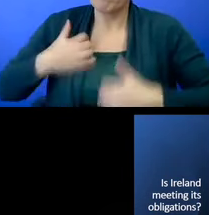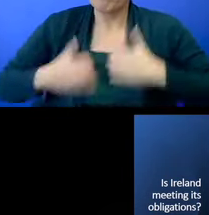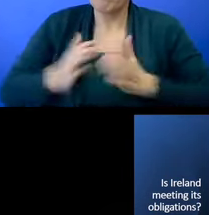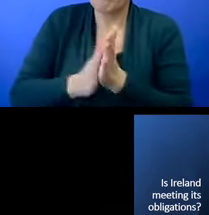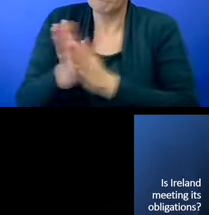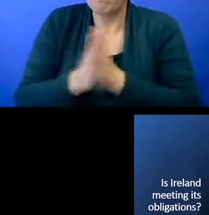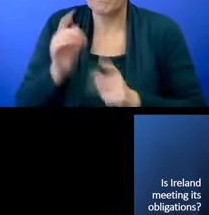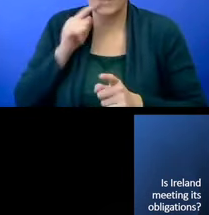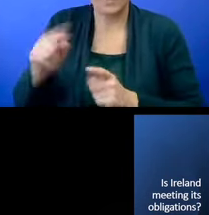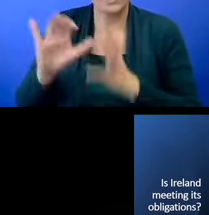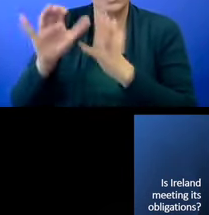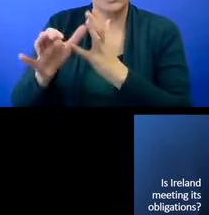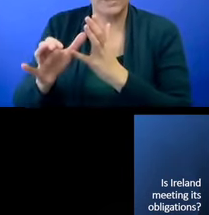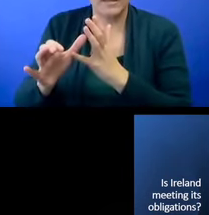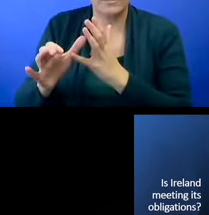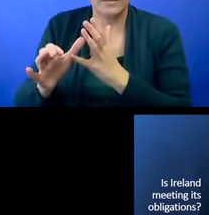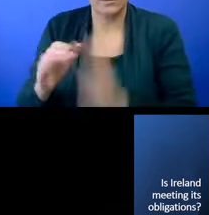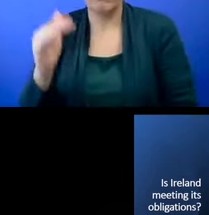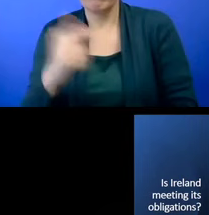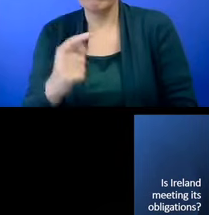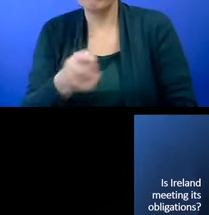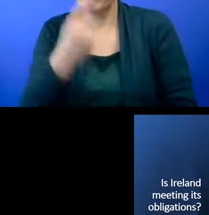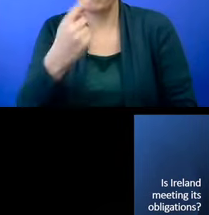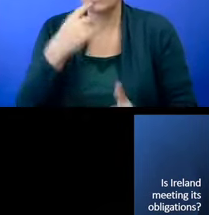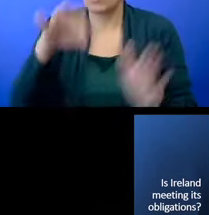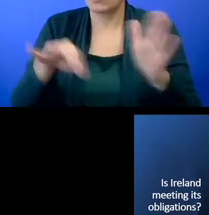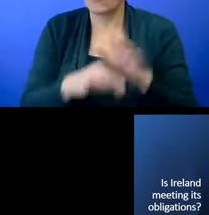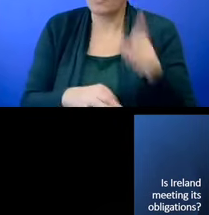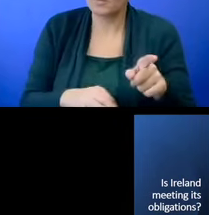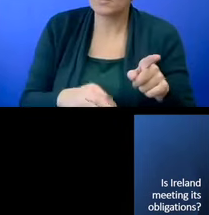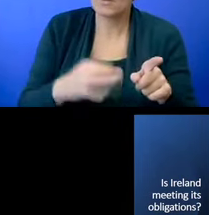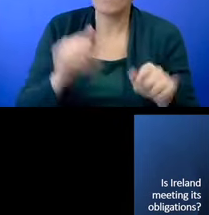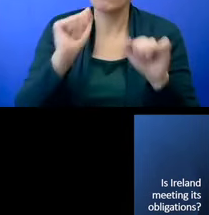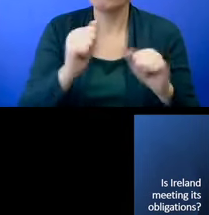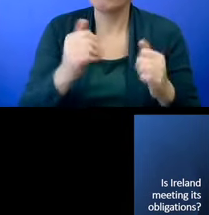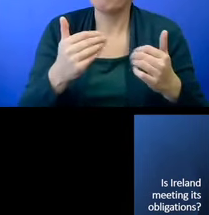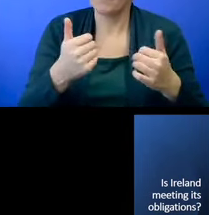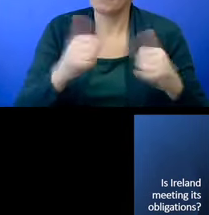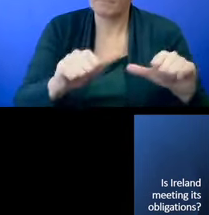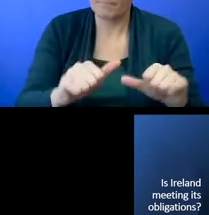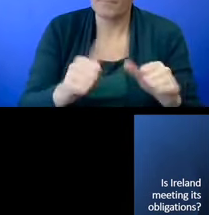This is an opportunity to hold the state to account for its compliance with the Convention.